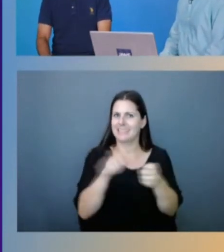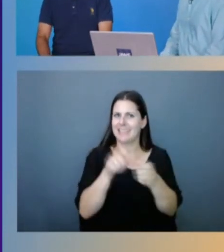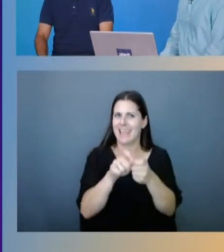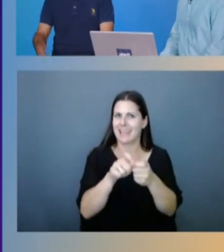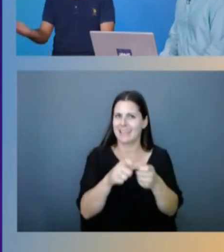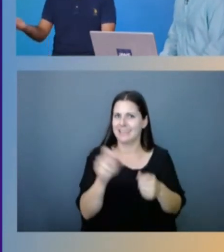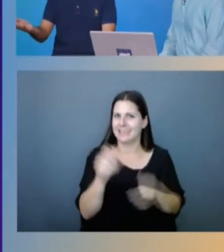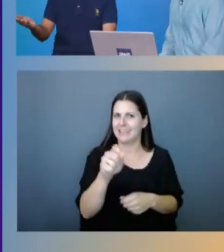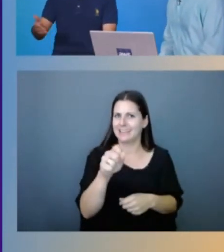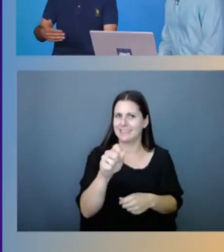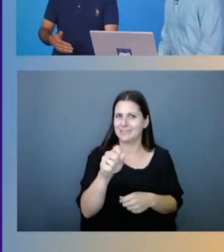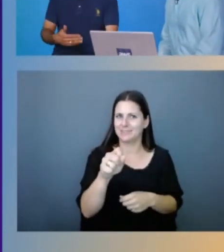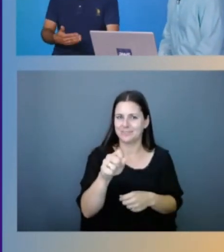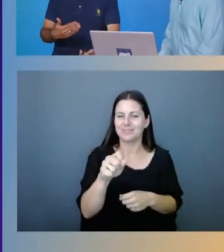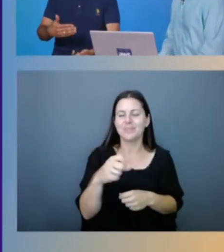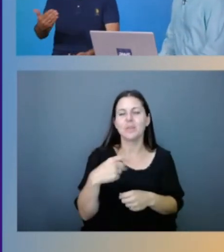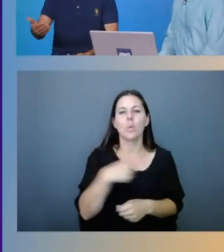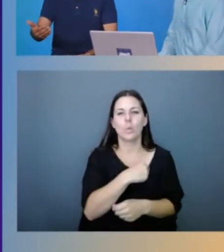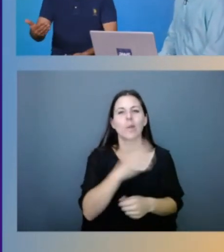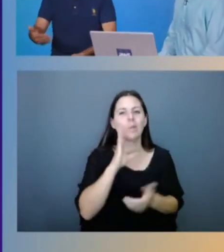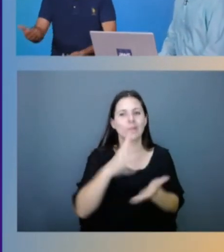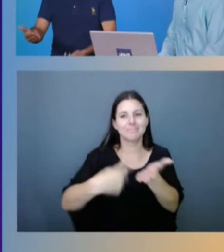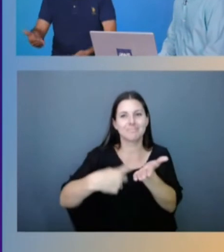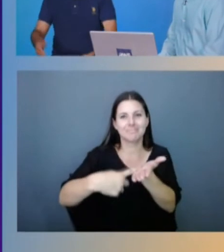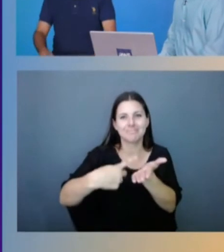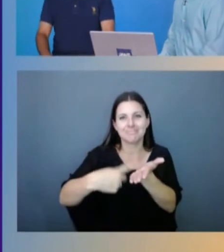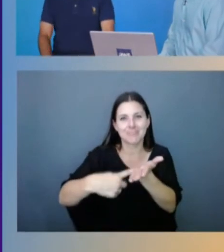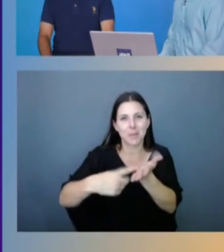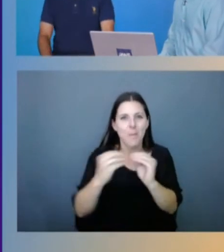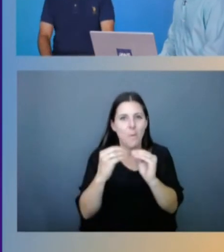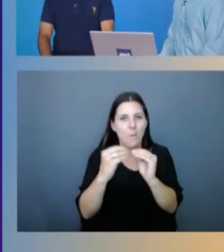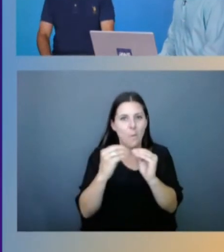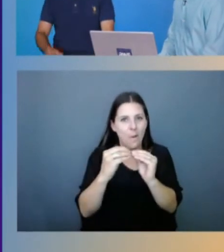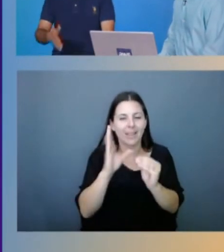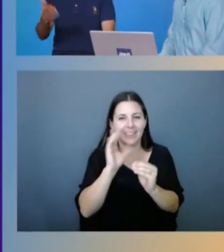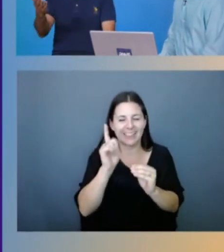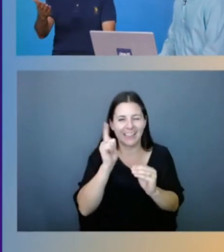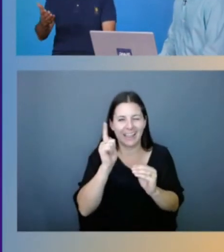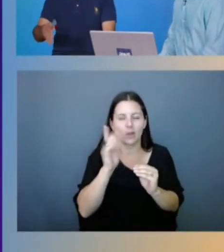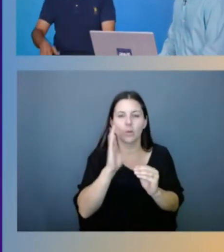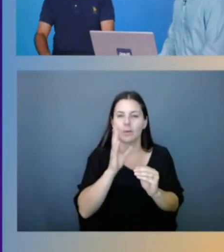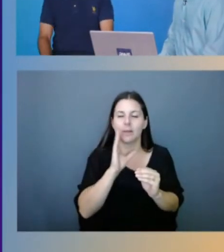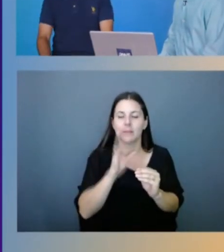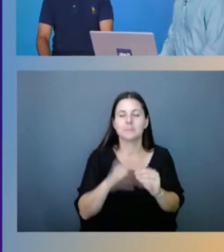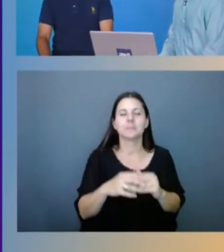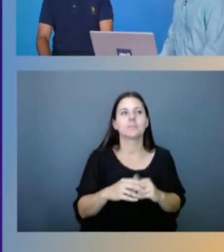We are gonna have a talk about it, how easy it's gonna be. And I work very closely with the team